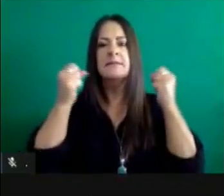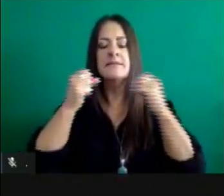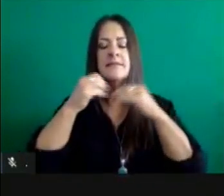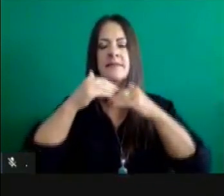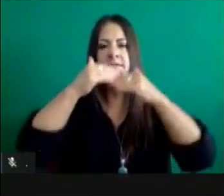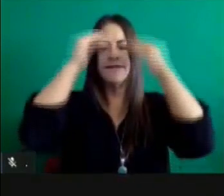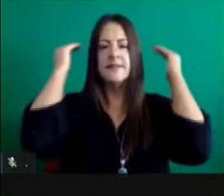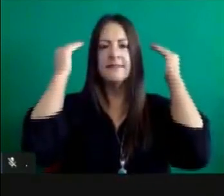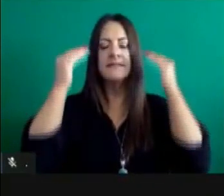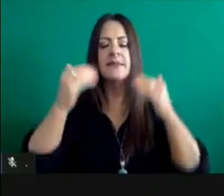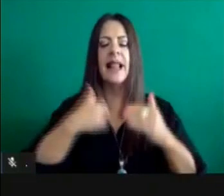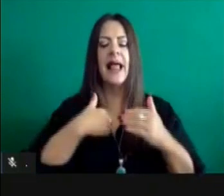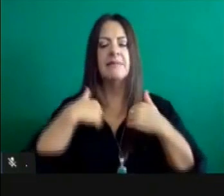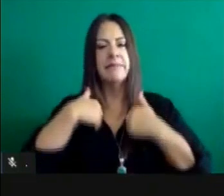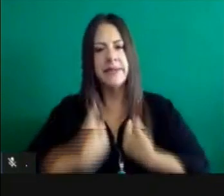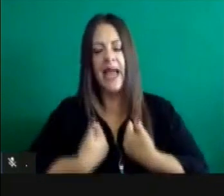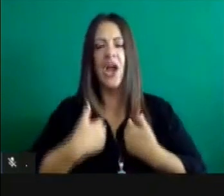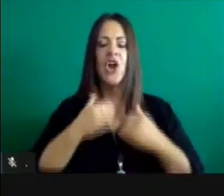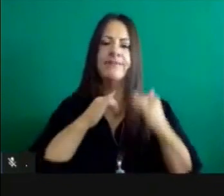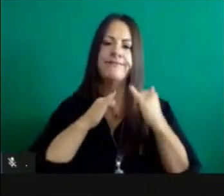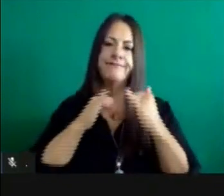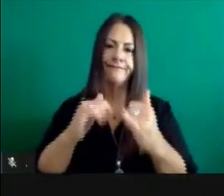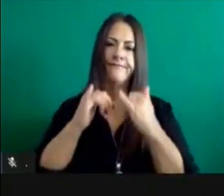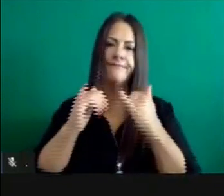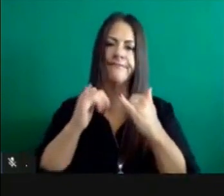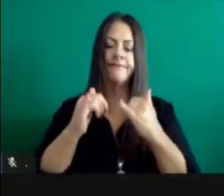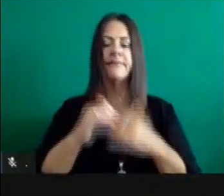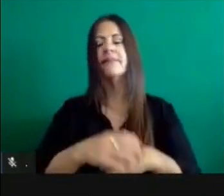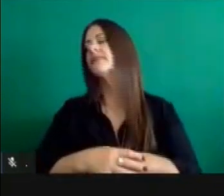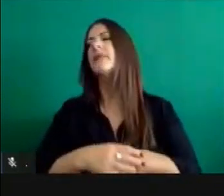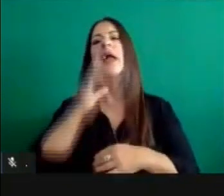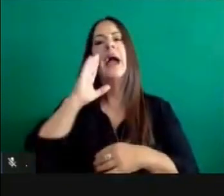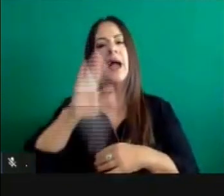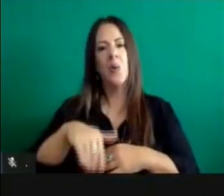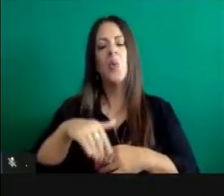TOO. OUR ACTIONS CAN MAKE A DIFFERENCE. I KNOW YOU ARE ALL TIRED. I KNOW THAT IT IS EXHAUSTING.